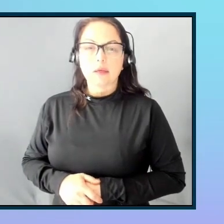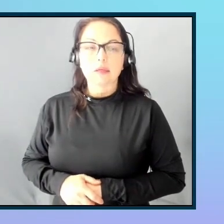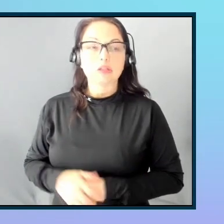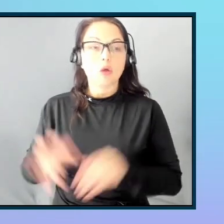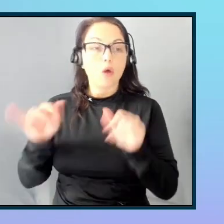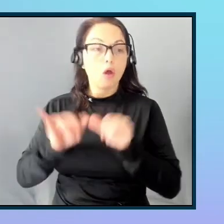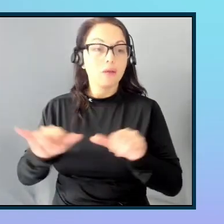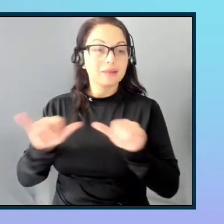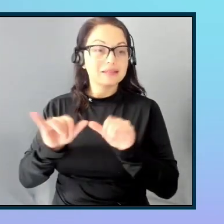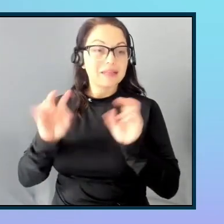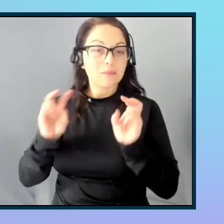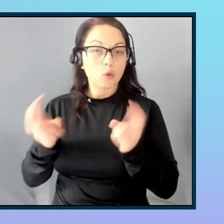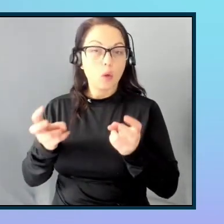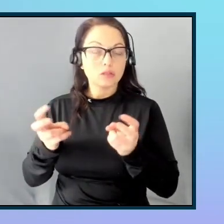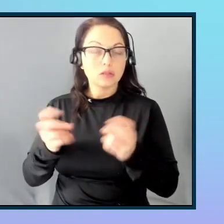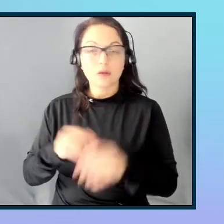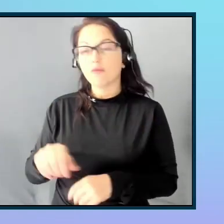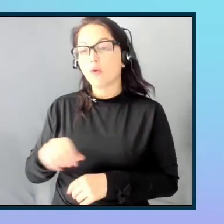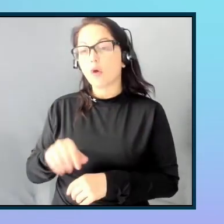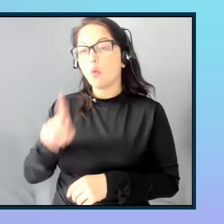can the borders be dashed or dotted?